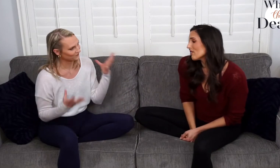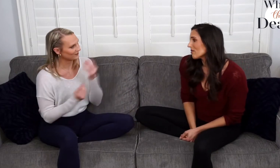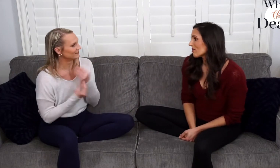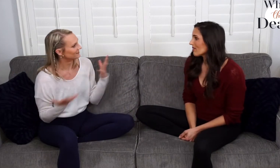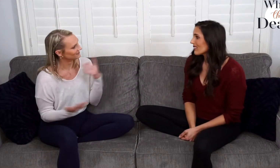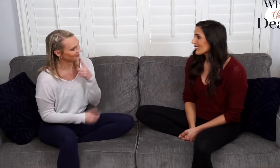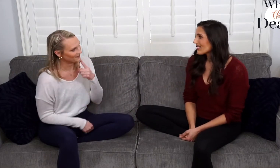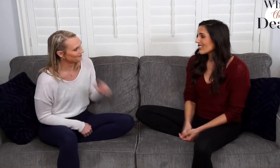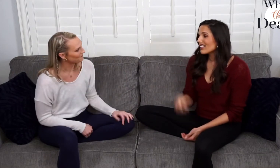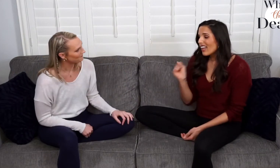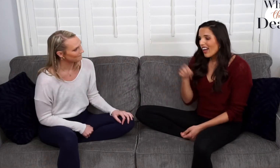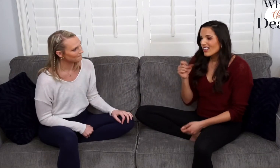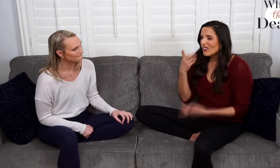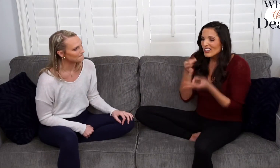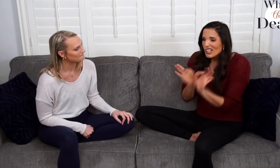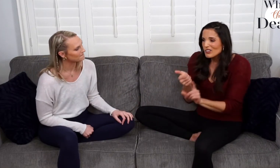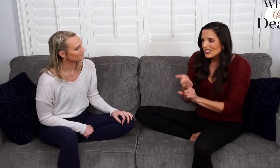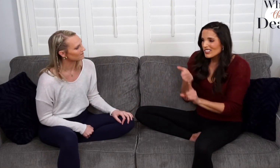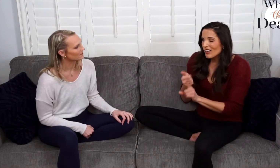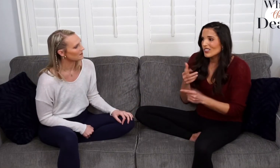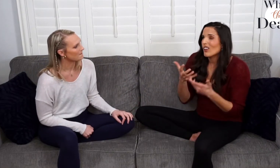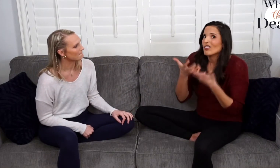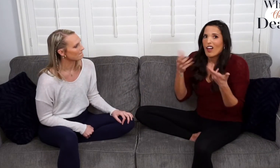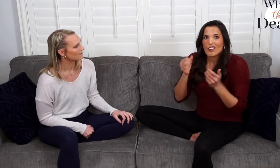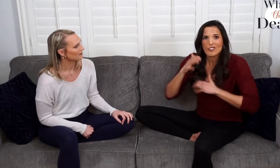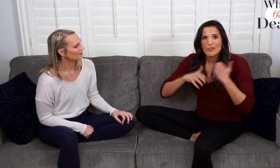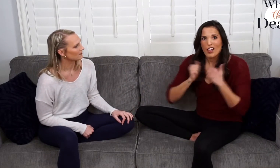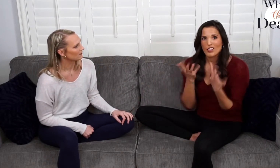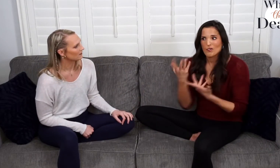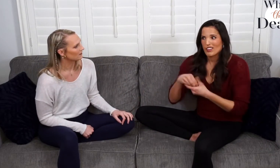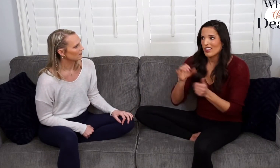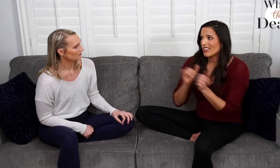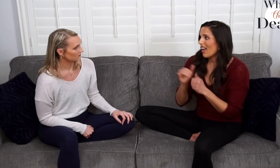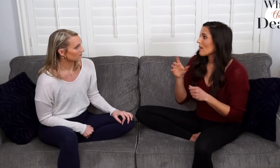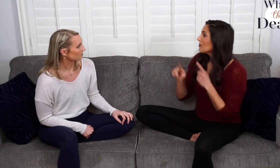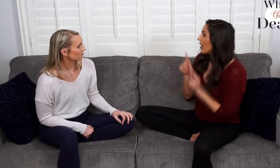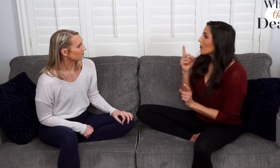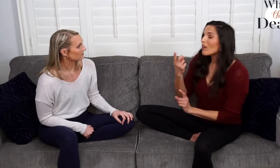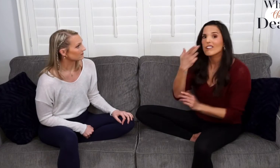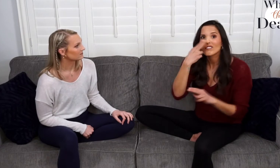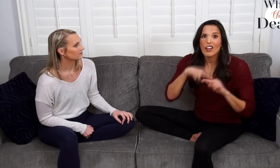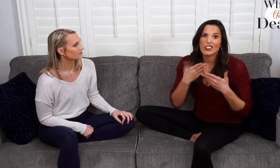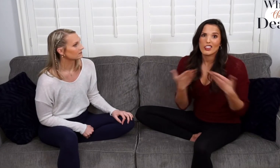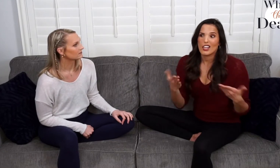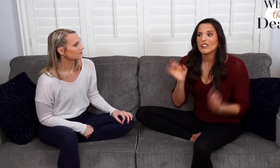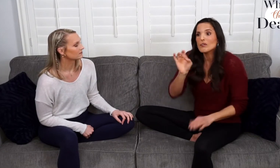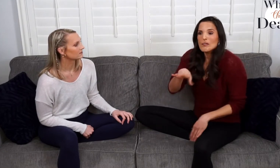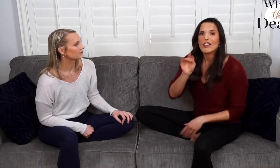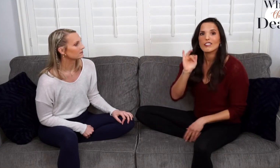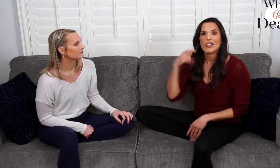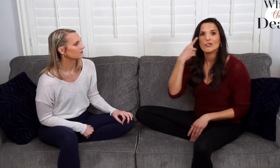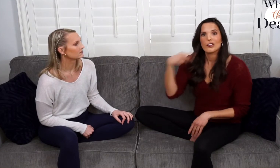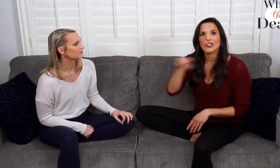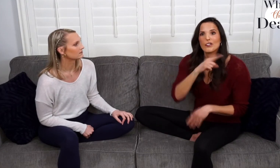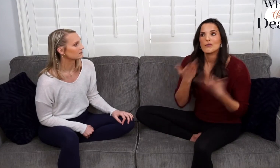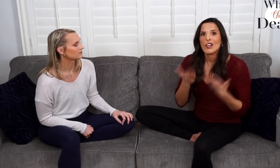Right, beautifully said. - Yeah, and I think the language itself, there’s a lot of unpacking to do within it, but one fun tip for you guys that